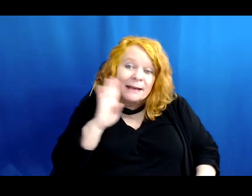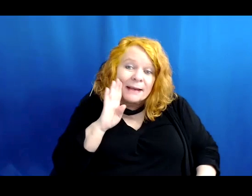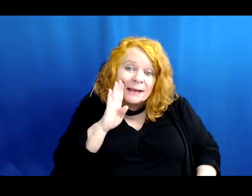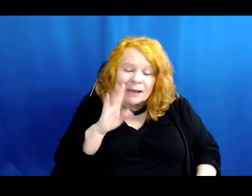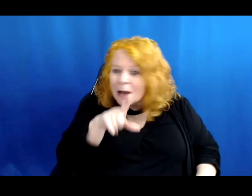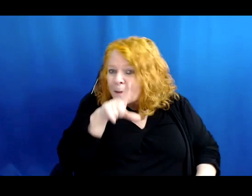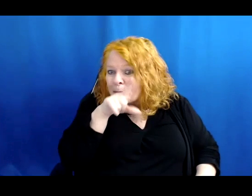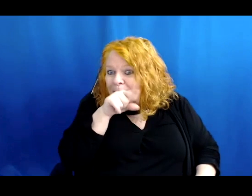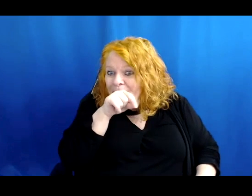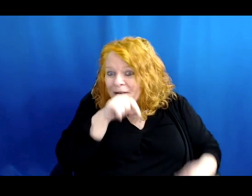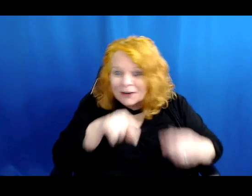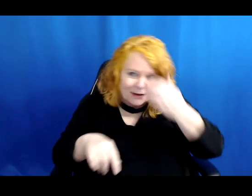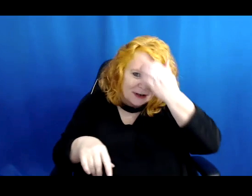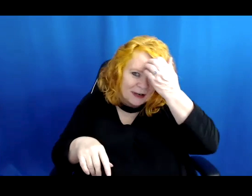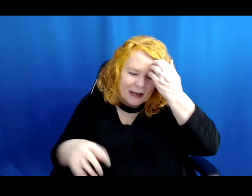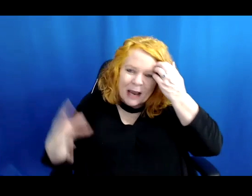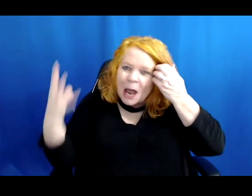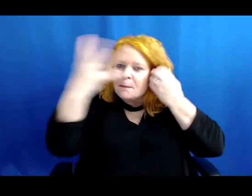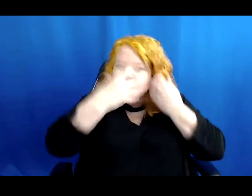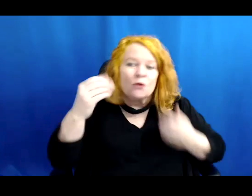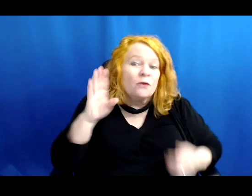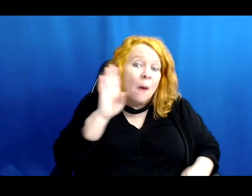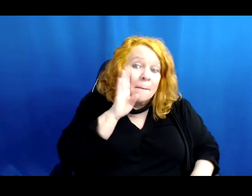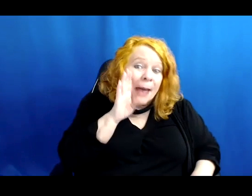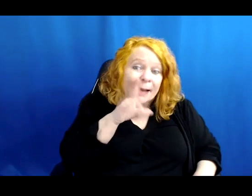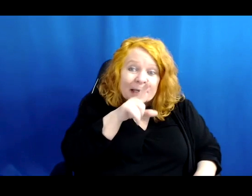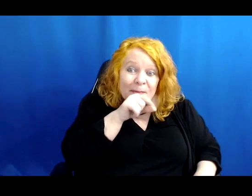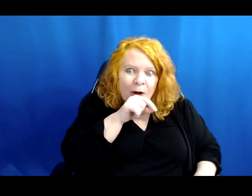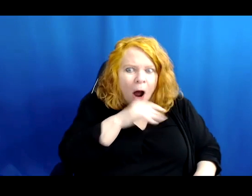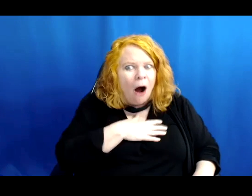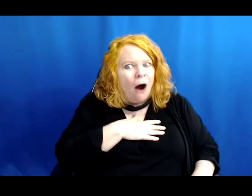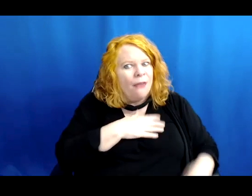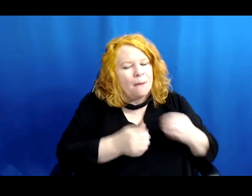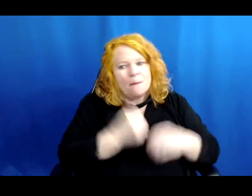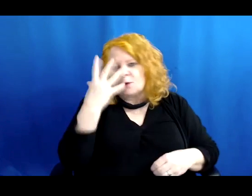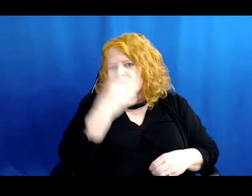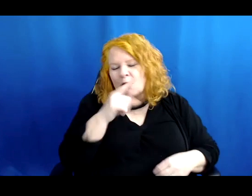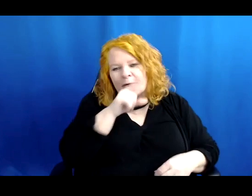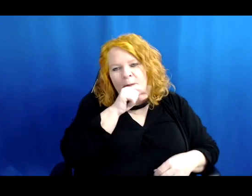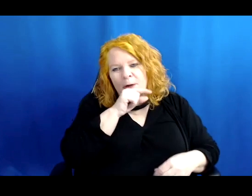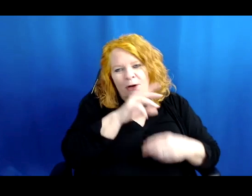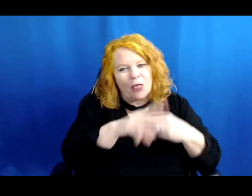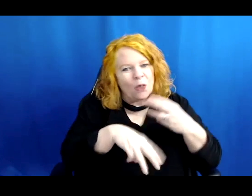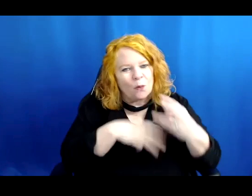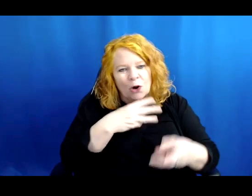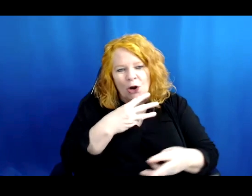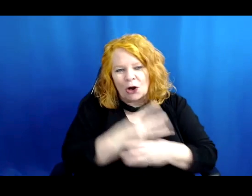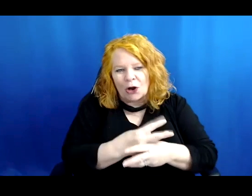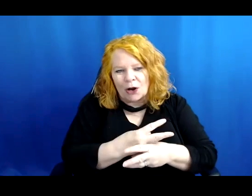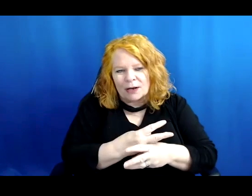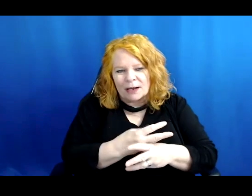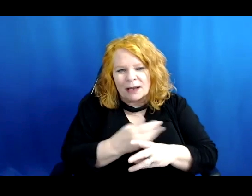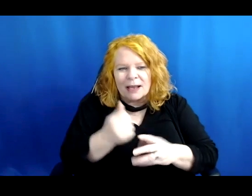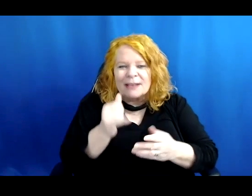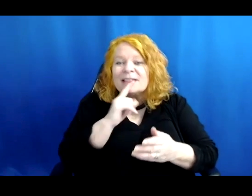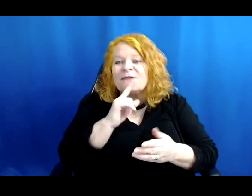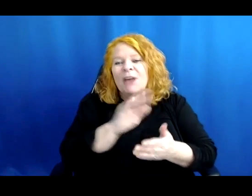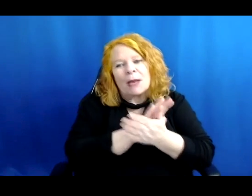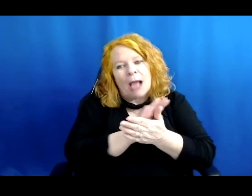She's the most beautiful bird in the world, she's a really kind and helpful bird.